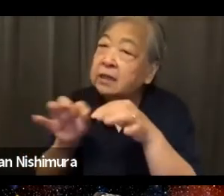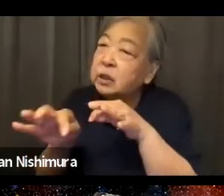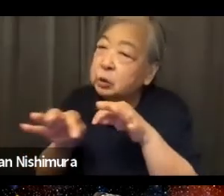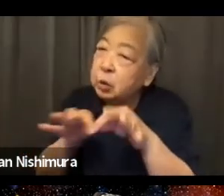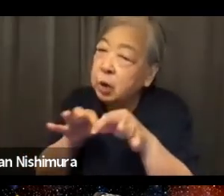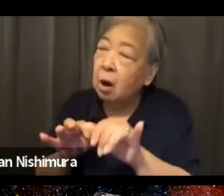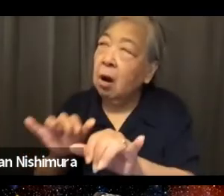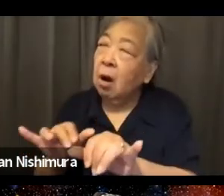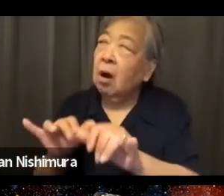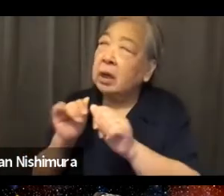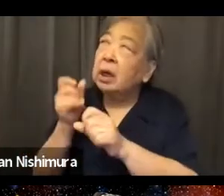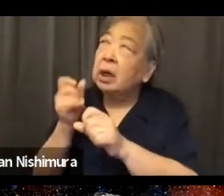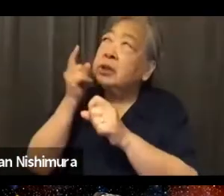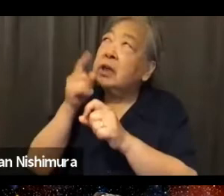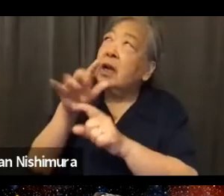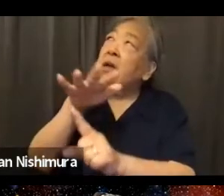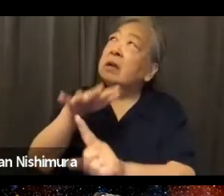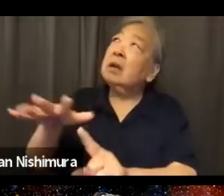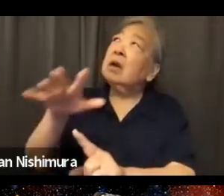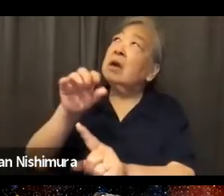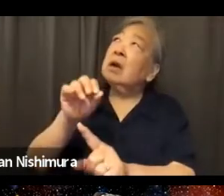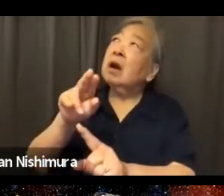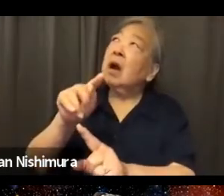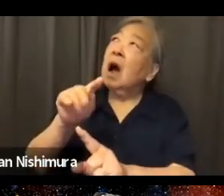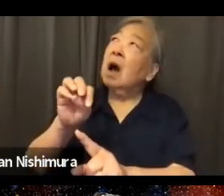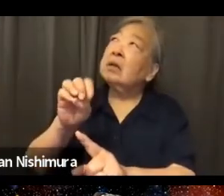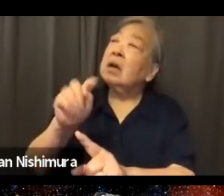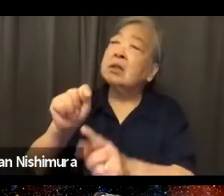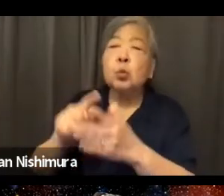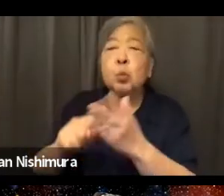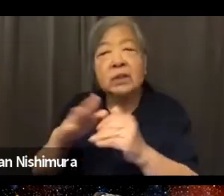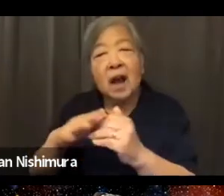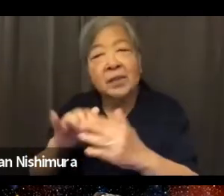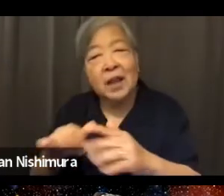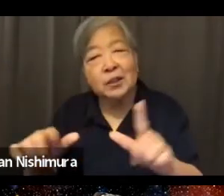the context of what is seen on that screen and that really helps students who may have